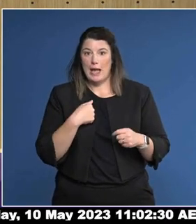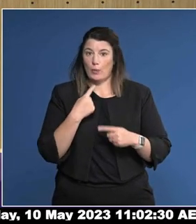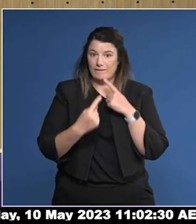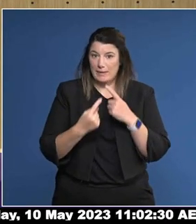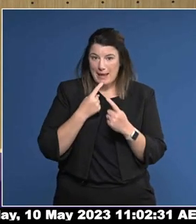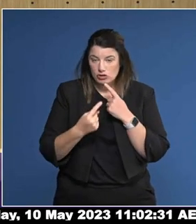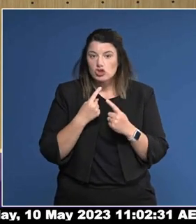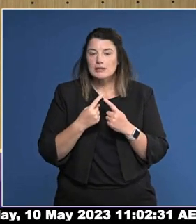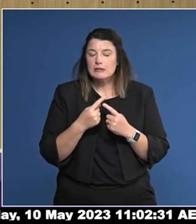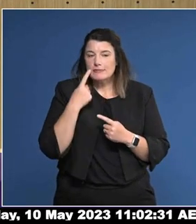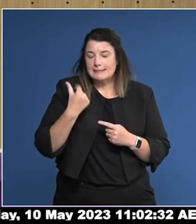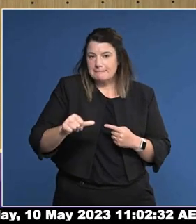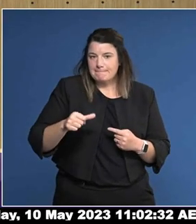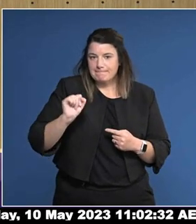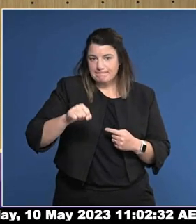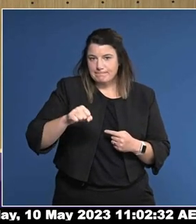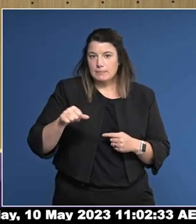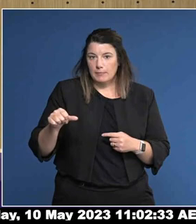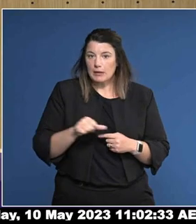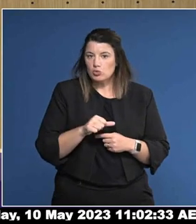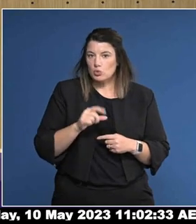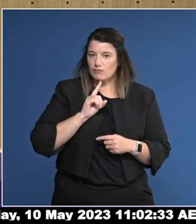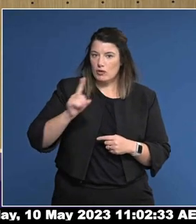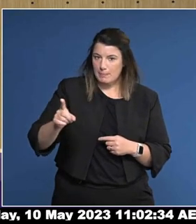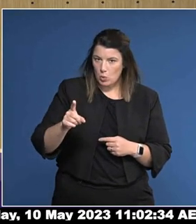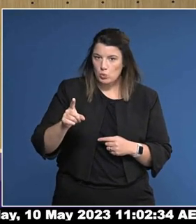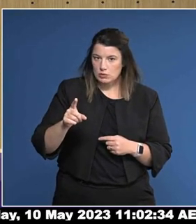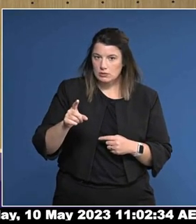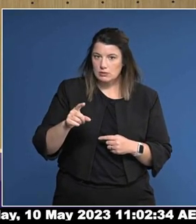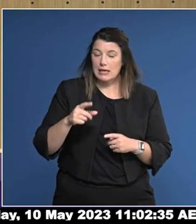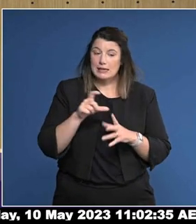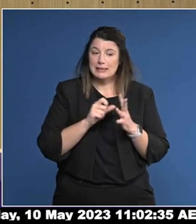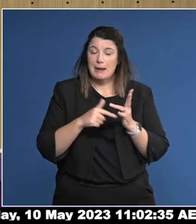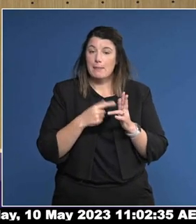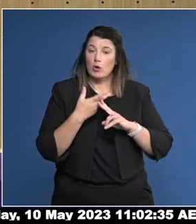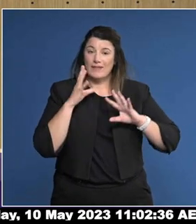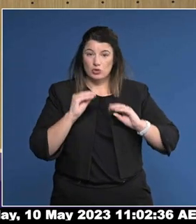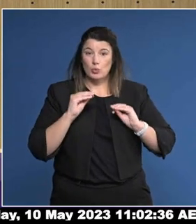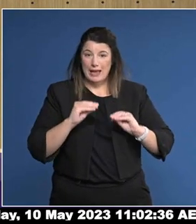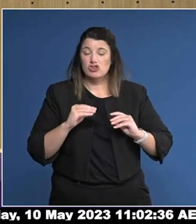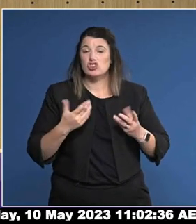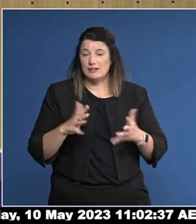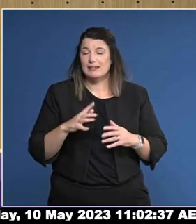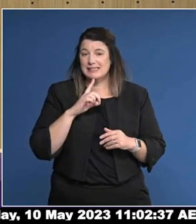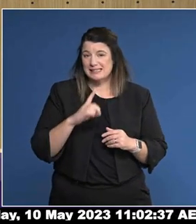on that, and the department responded to those findings by delivering intensive